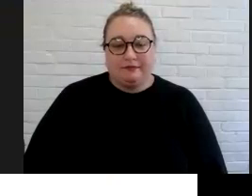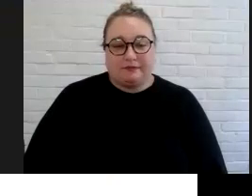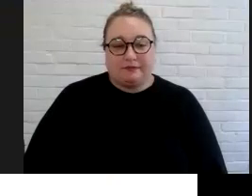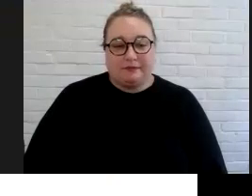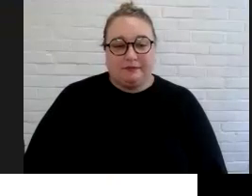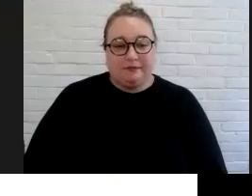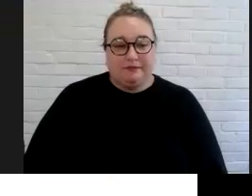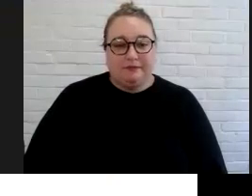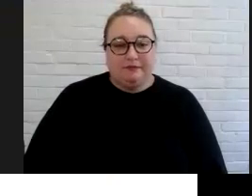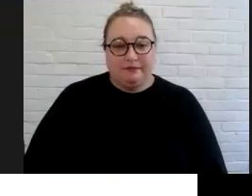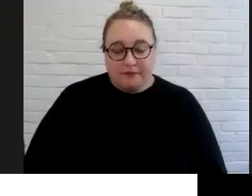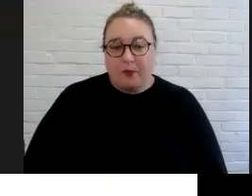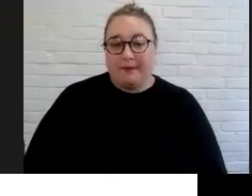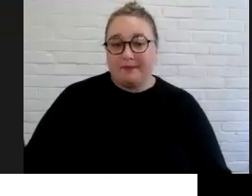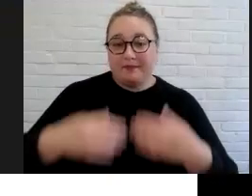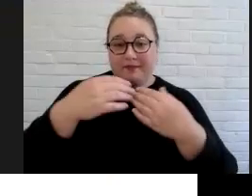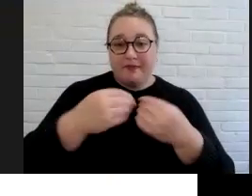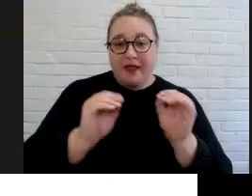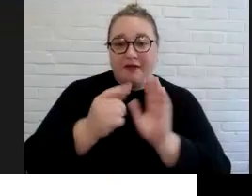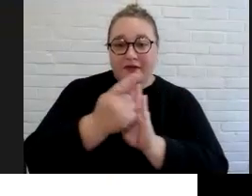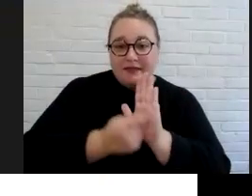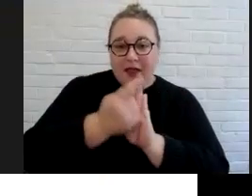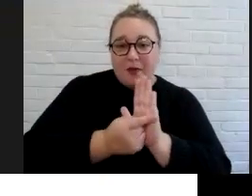Office hours for our part time faculty.